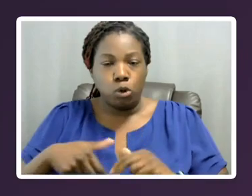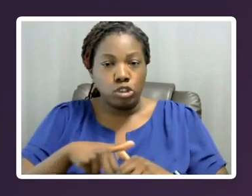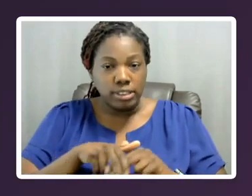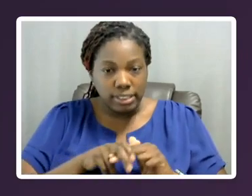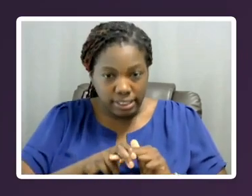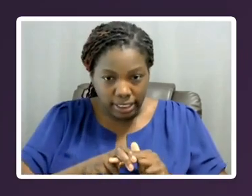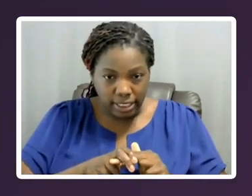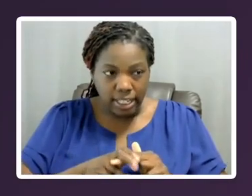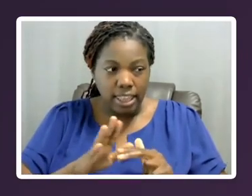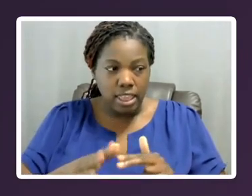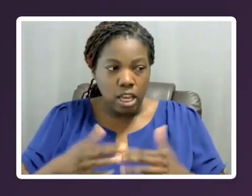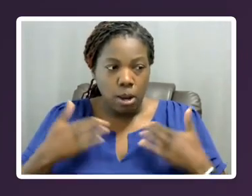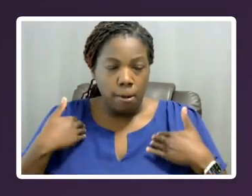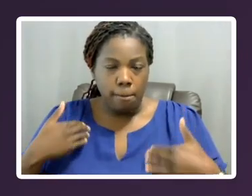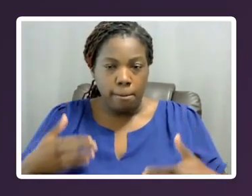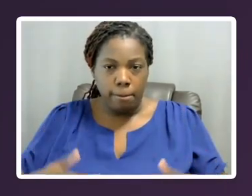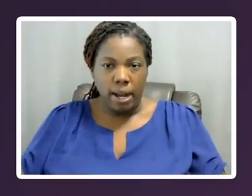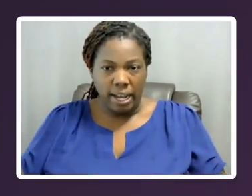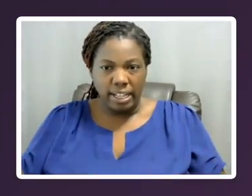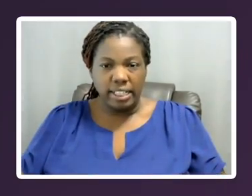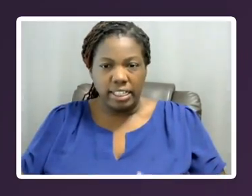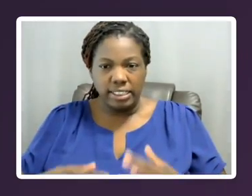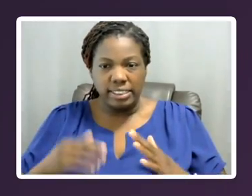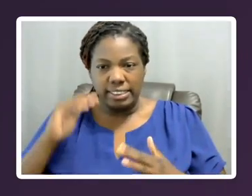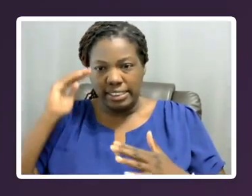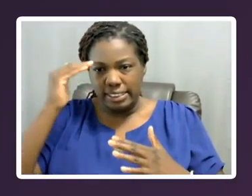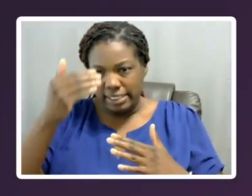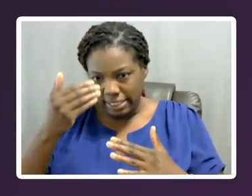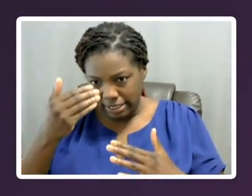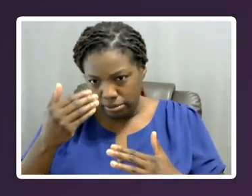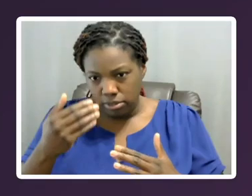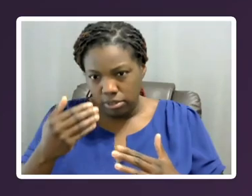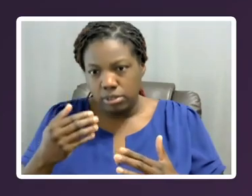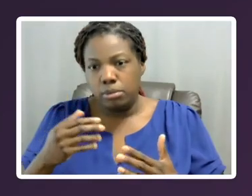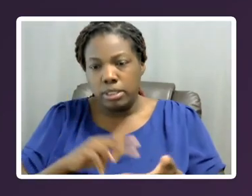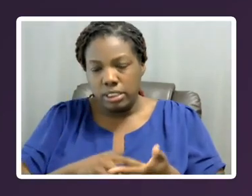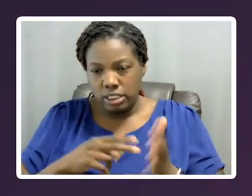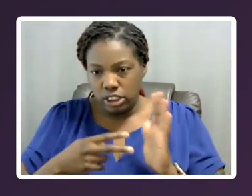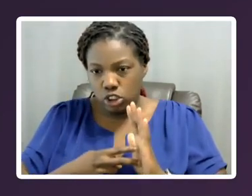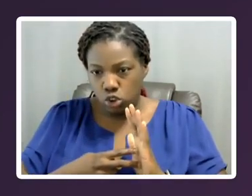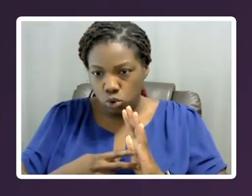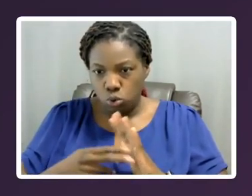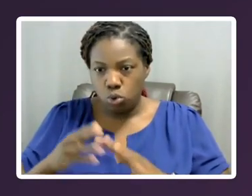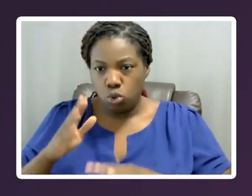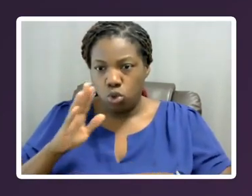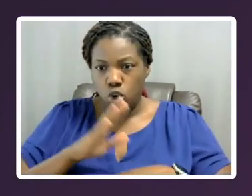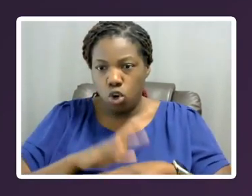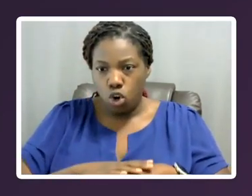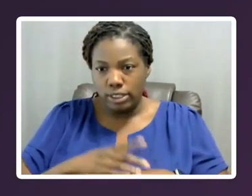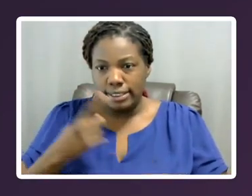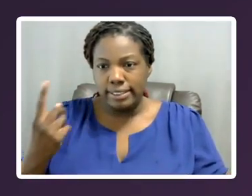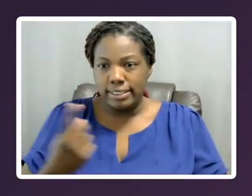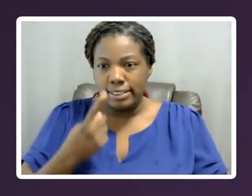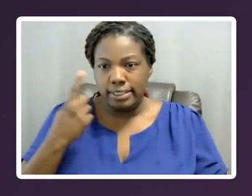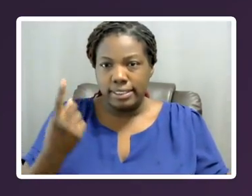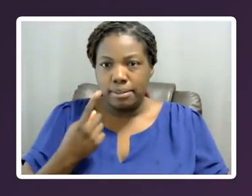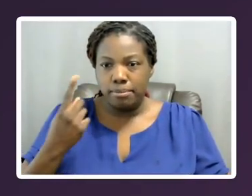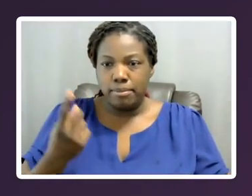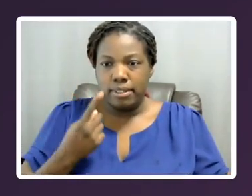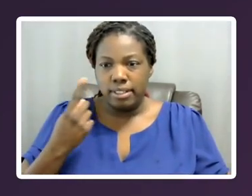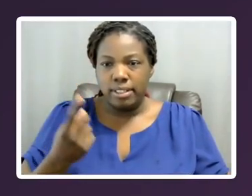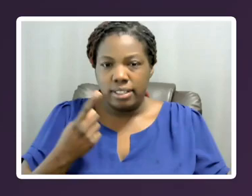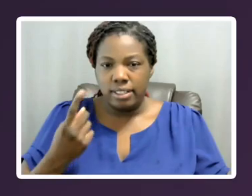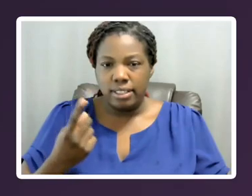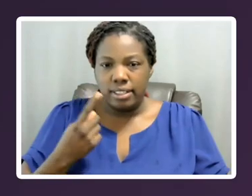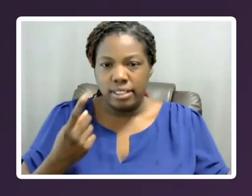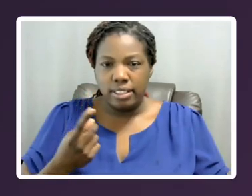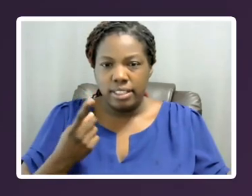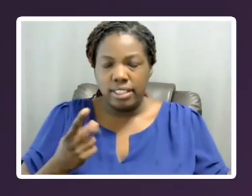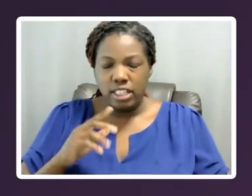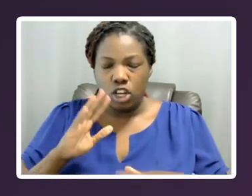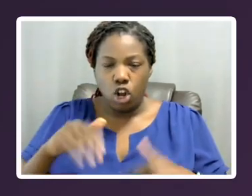in a way that seems to be intent on something that they're all focused on. Wonderful.